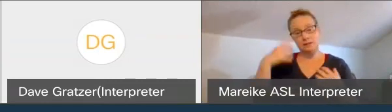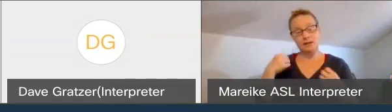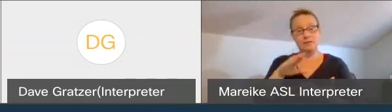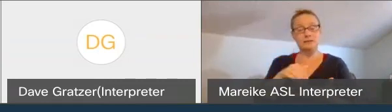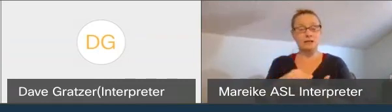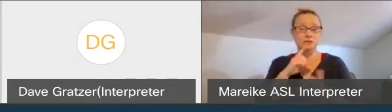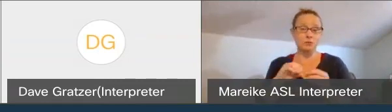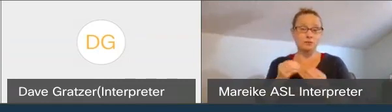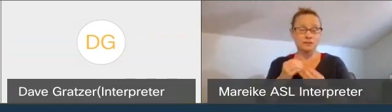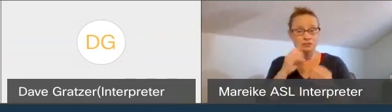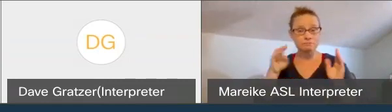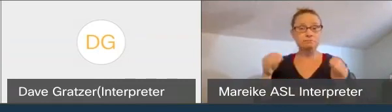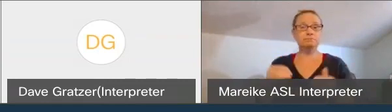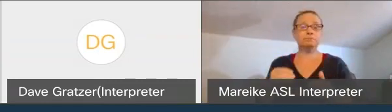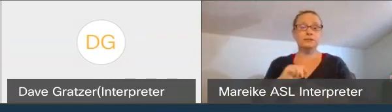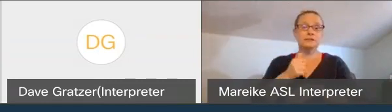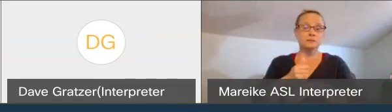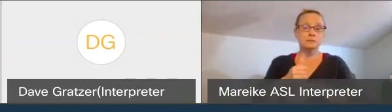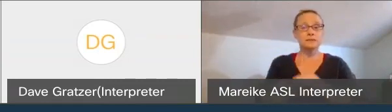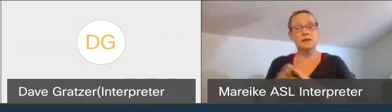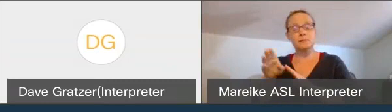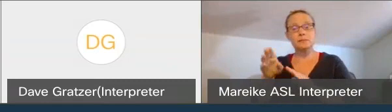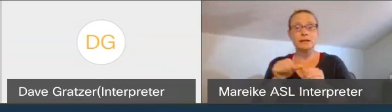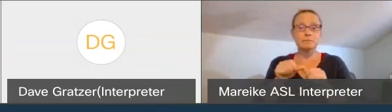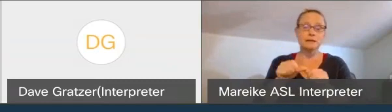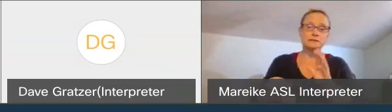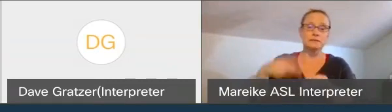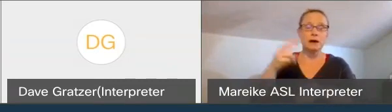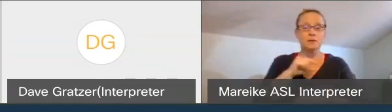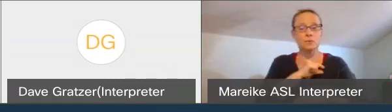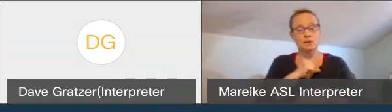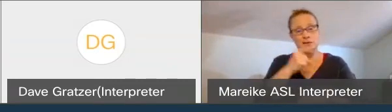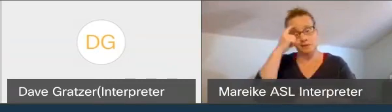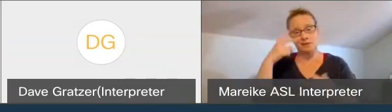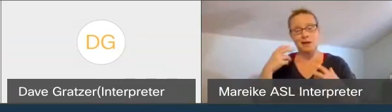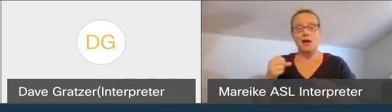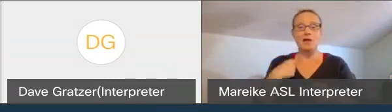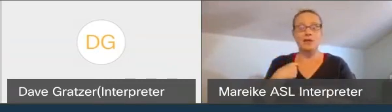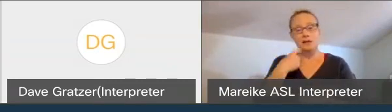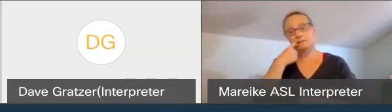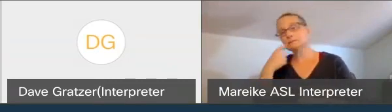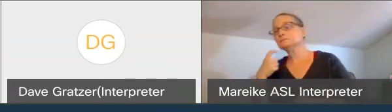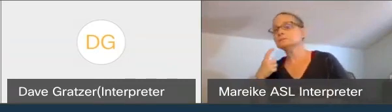dedicated to the establishment, development, and maintenance of high-quality mental health and chemical dependency care in South Central Montana.